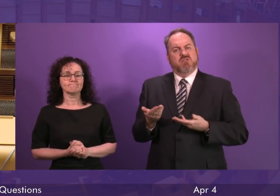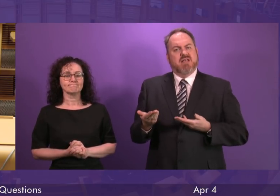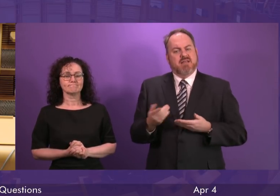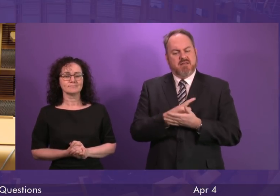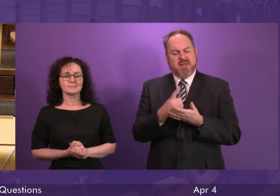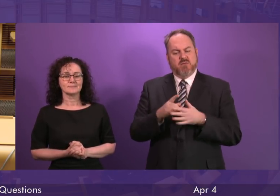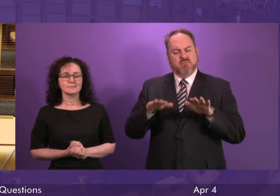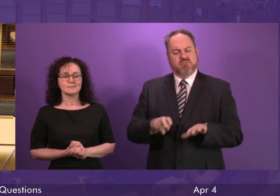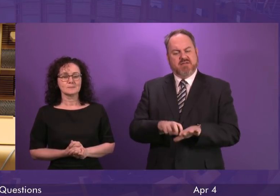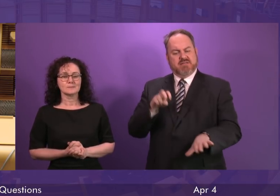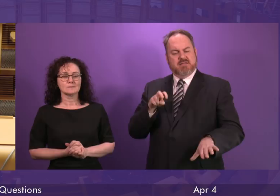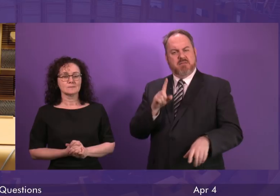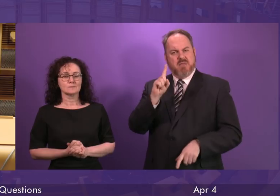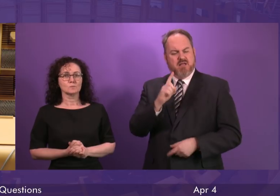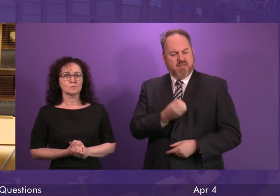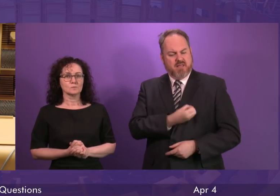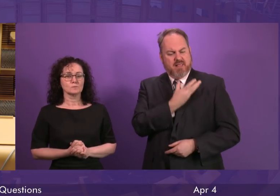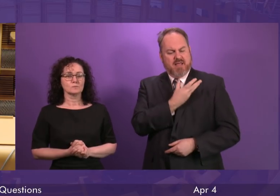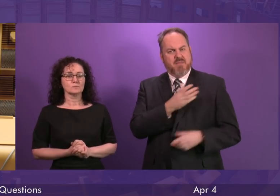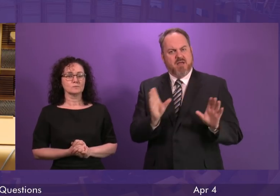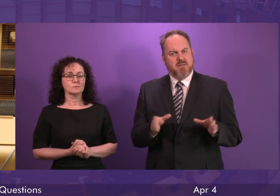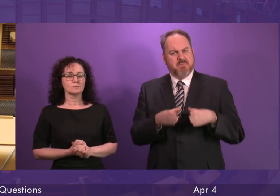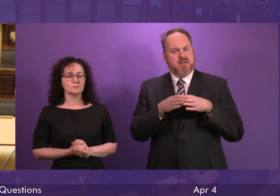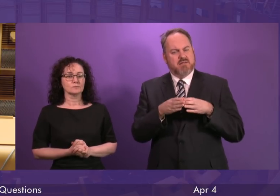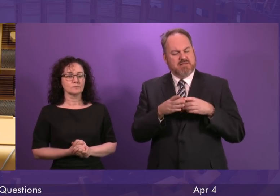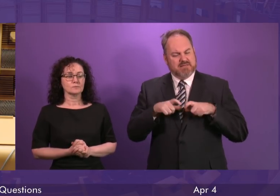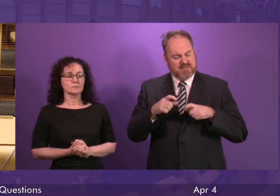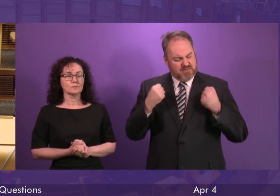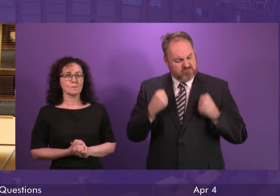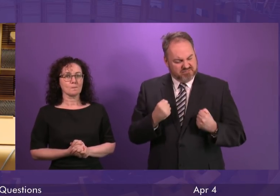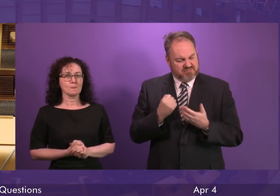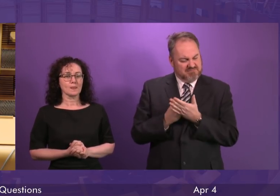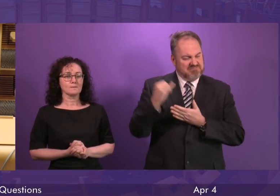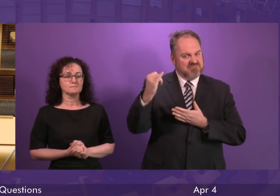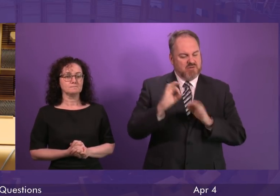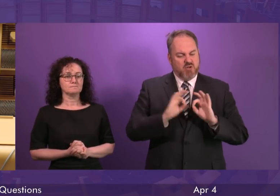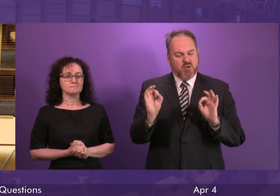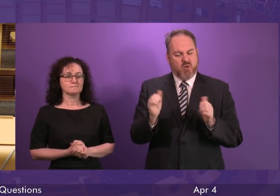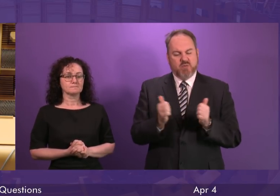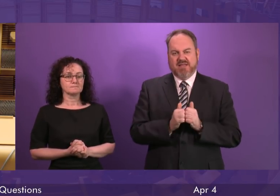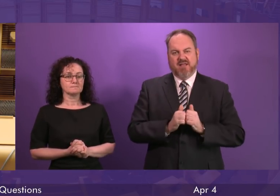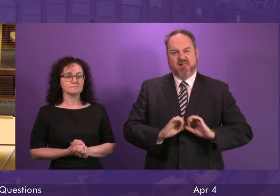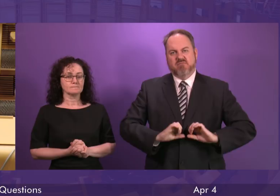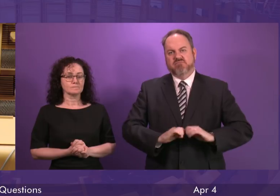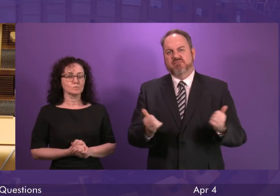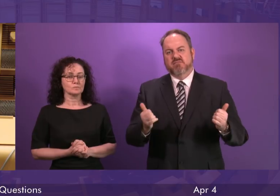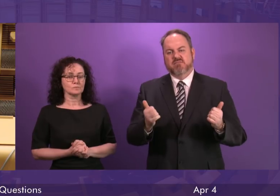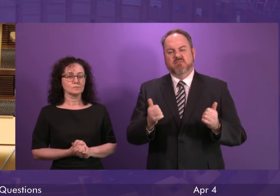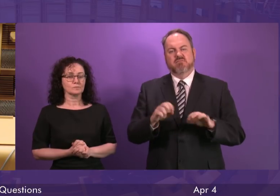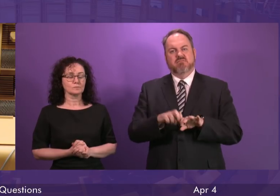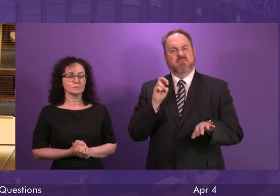deal. The Labour Party continues to vehemently oppose a no-deal Brexit. Today, we have returned